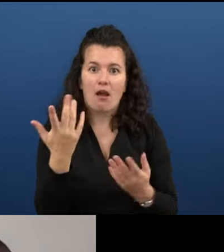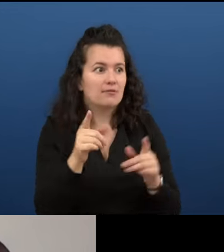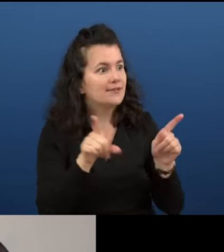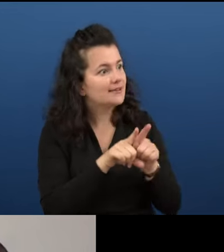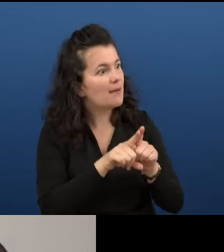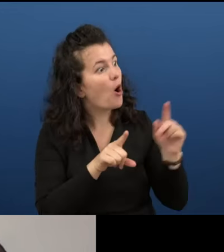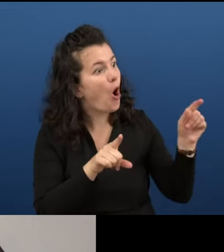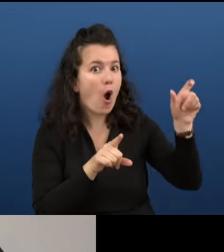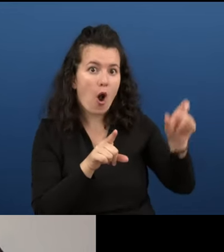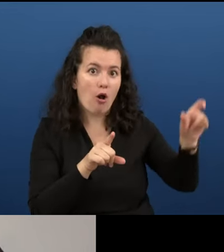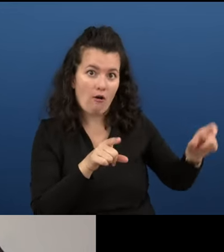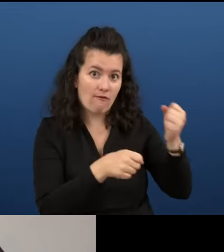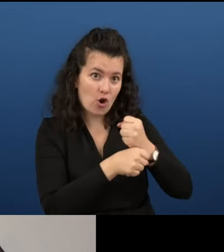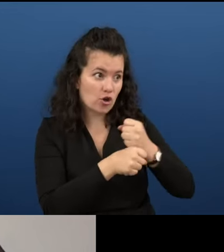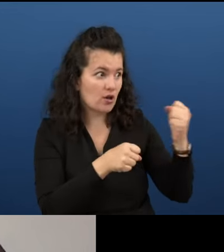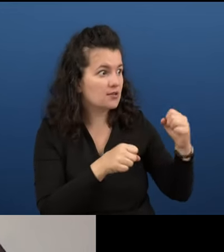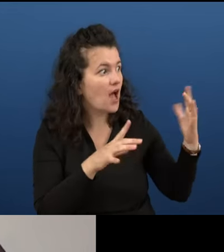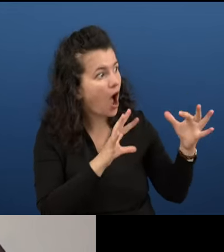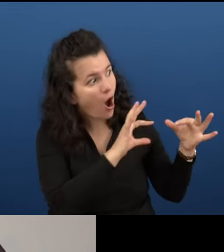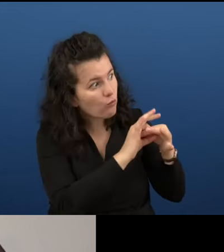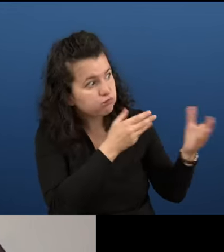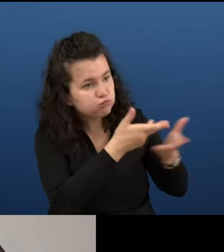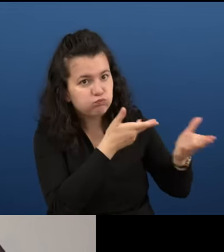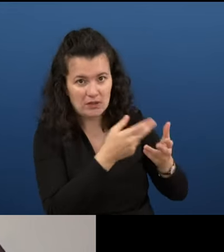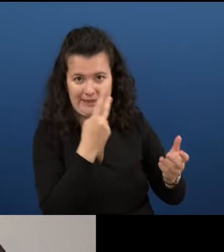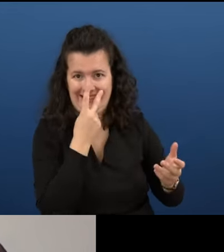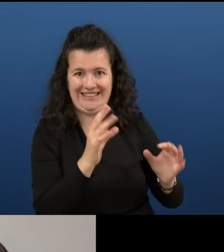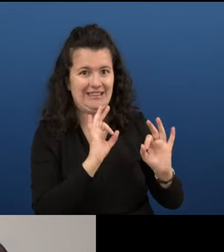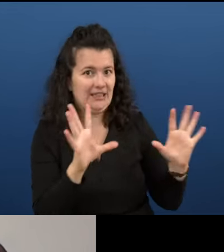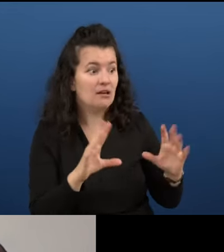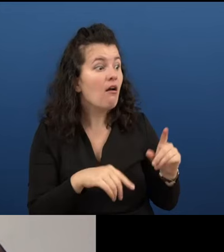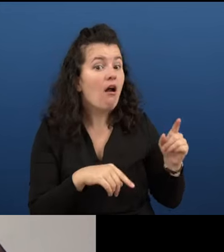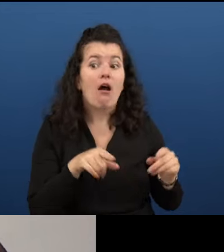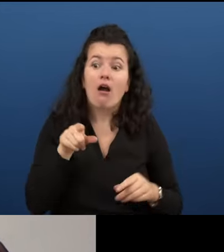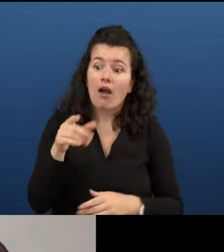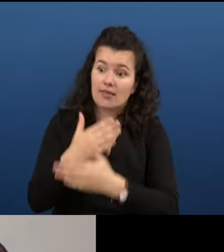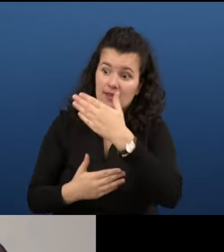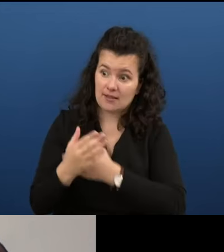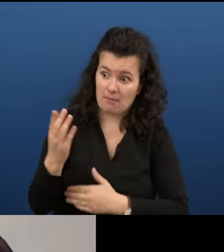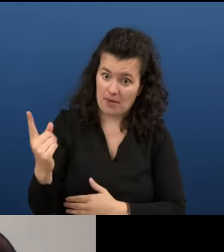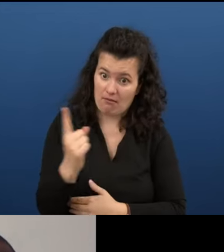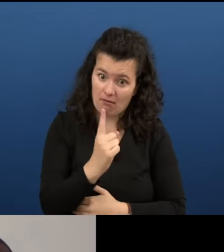from them, that they are they are very scary 10:18:25 about how people will treat them,